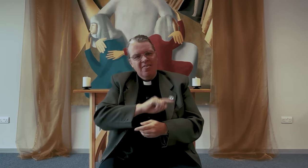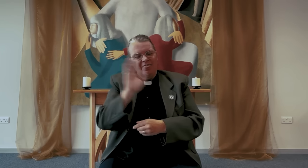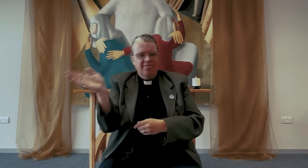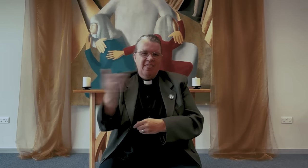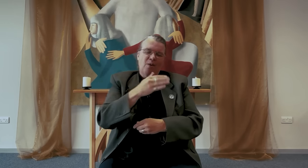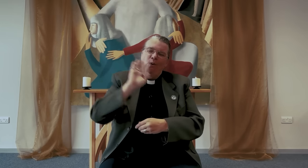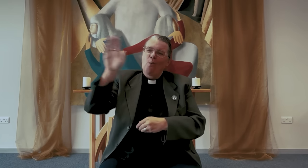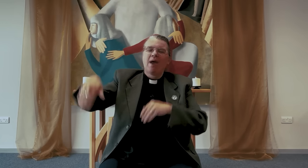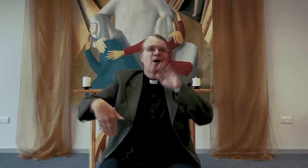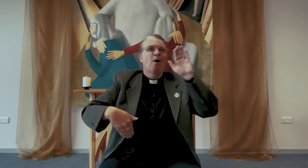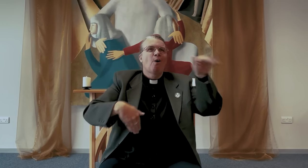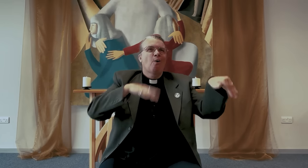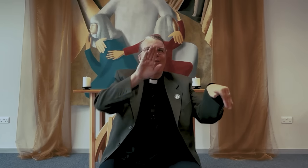They went home to party.